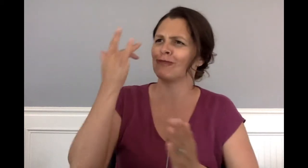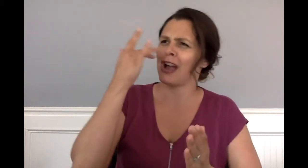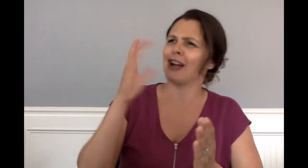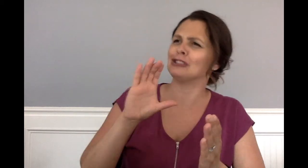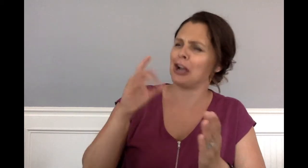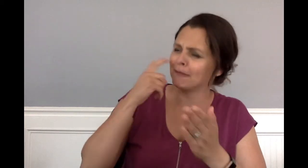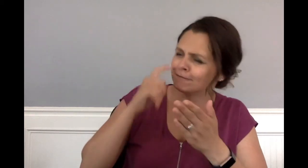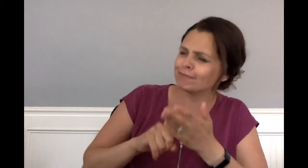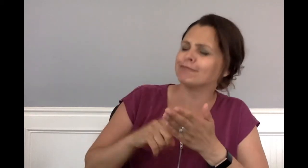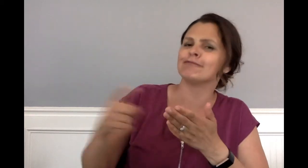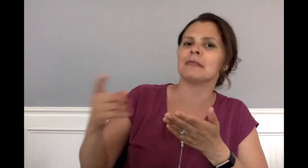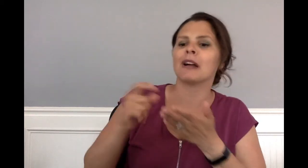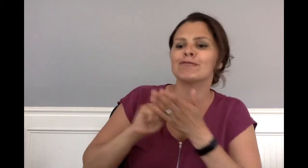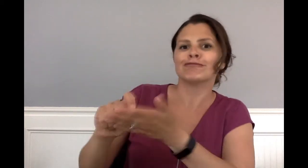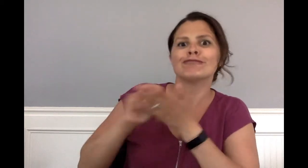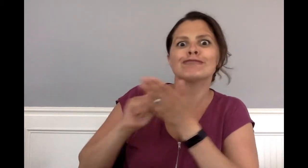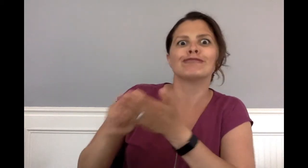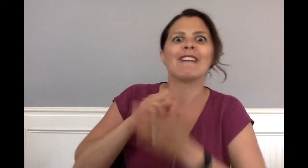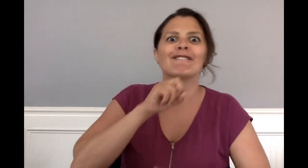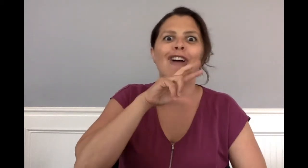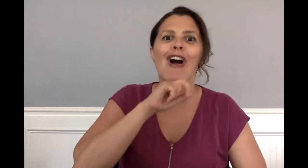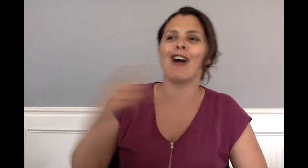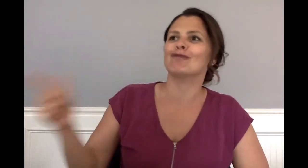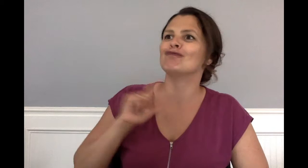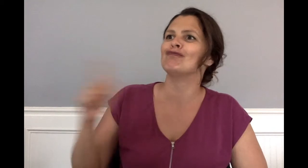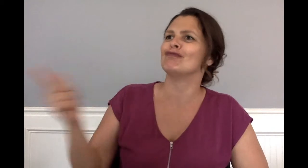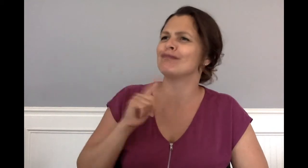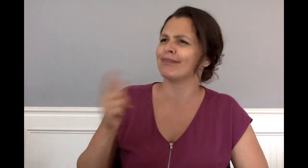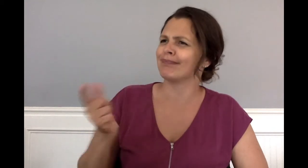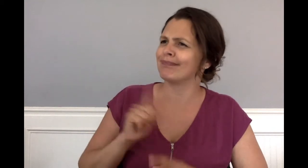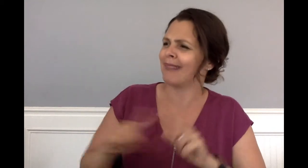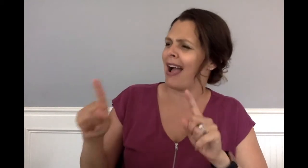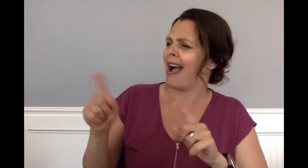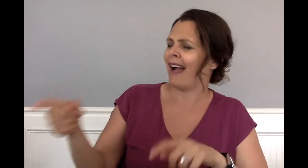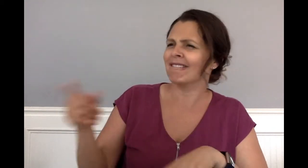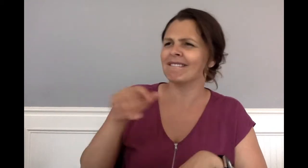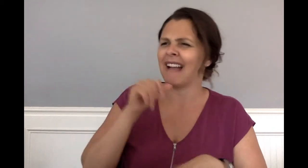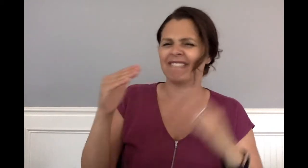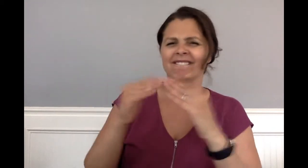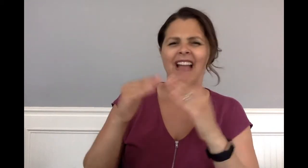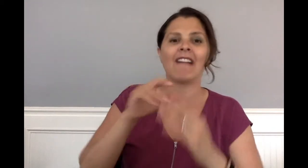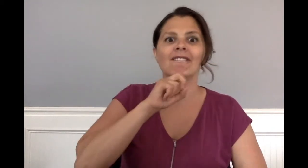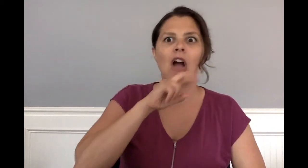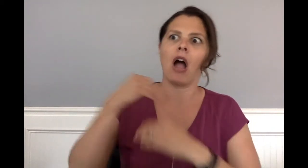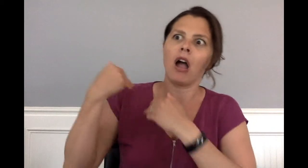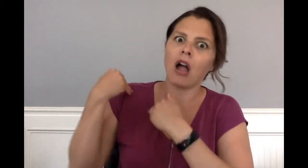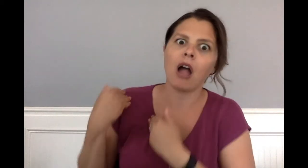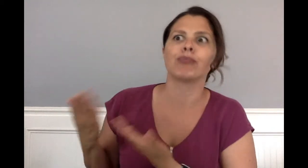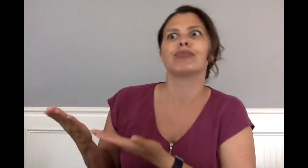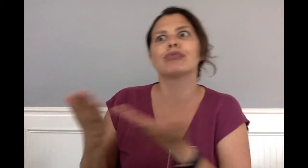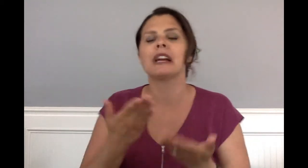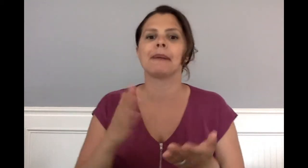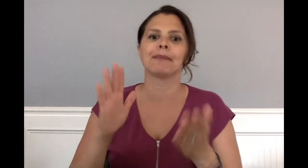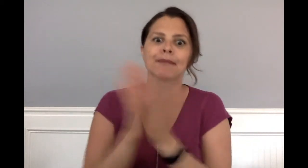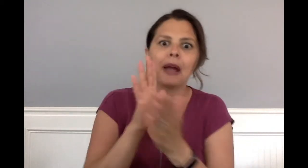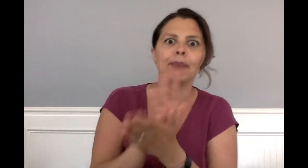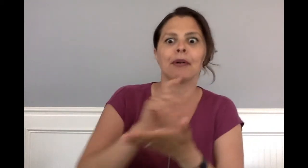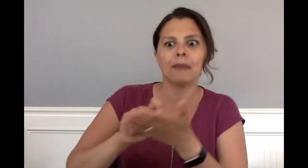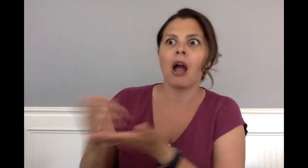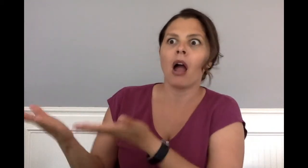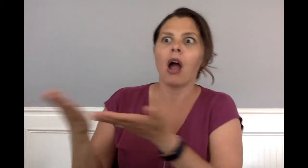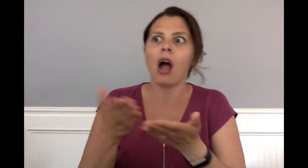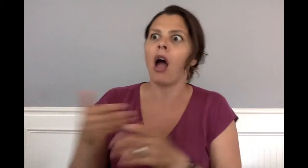the kind Frog used to write back and forth with hearing people. It didn’t seem fair that Frog always